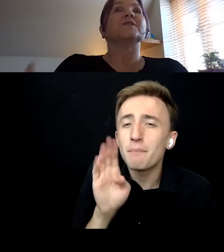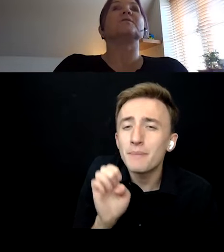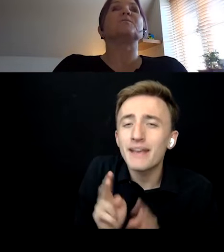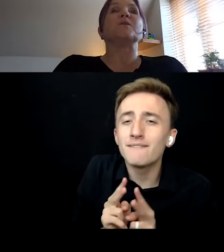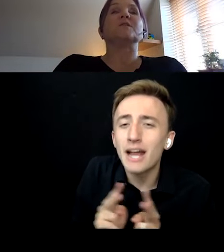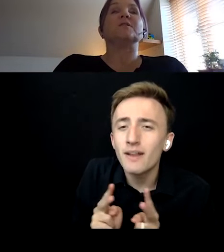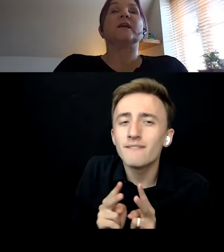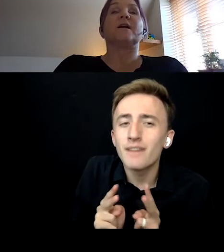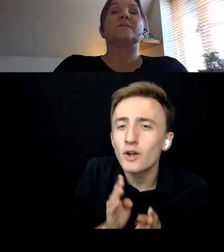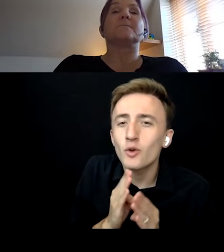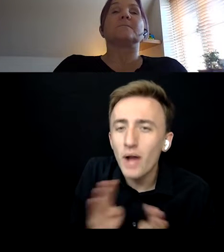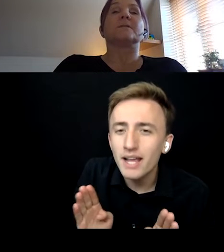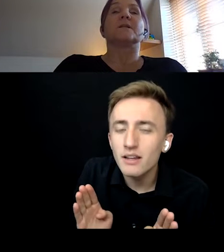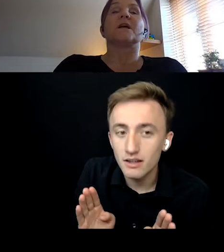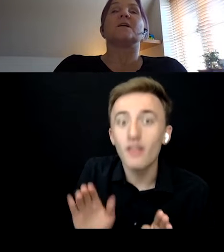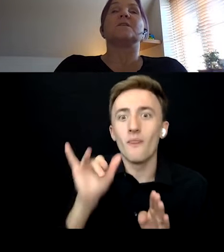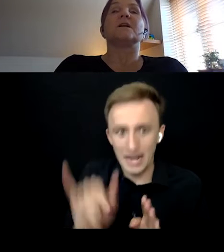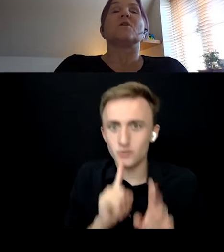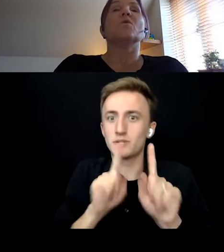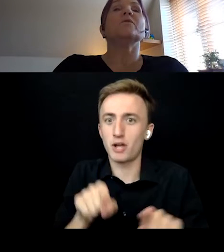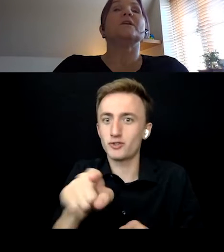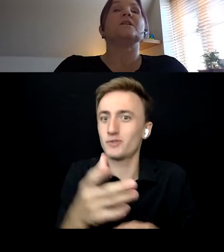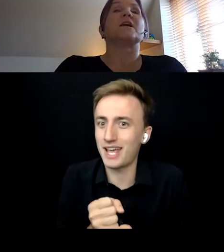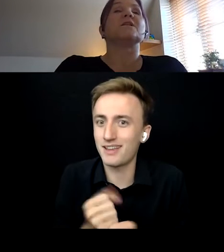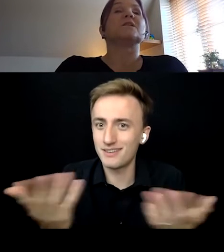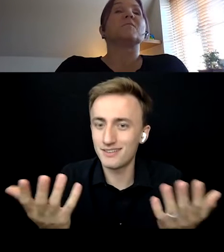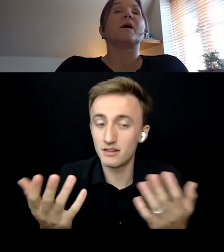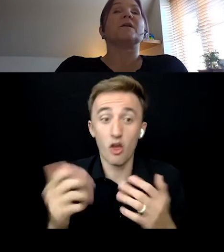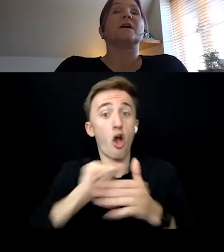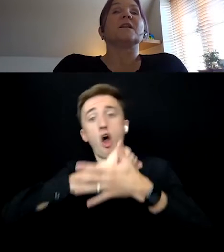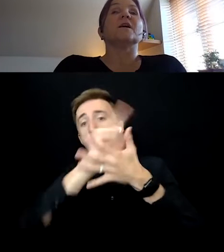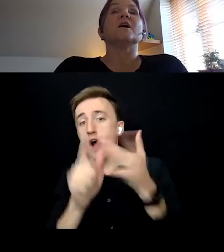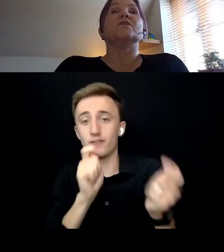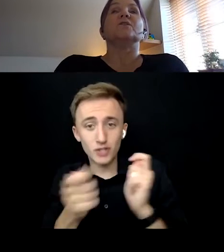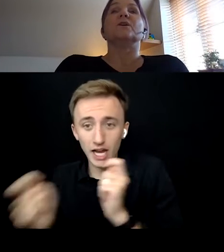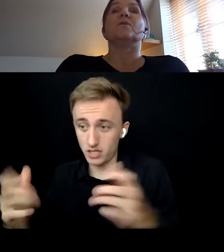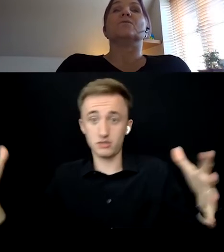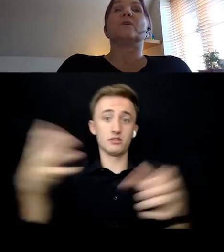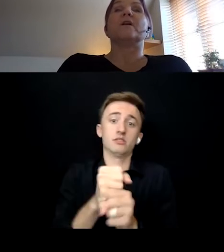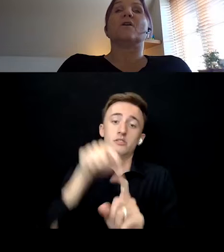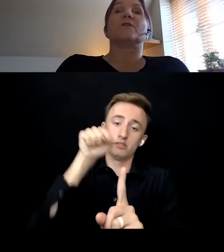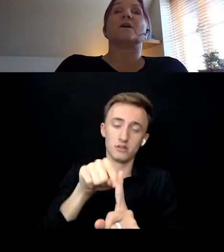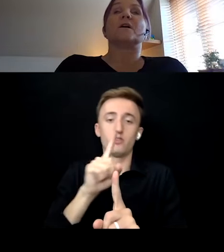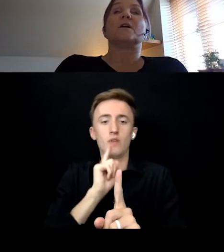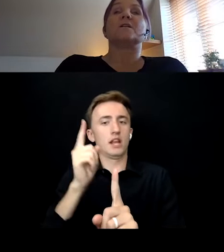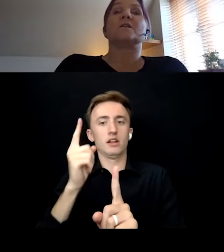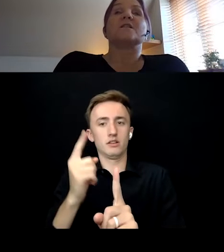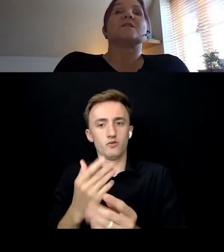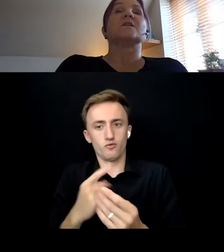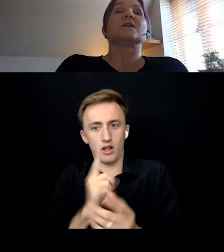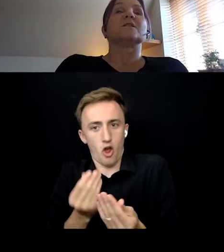Leonie: Is the response you get. And all of these changes will really offer a nice